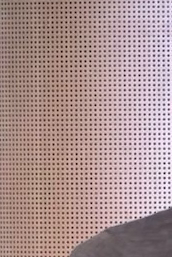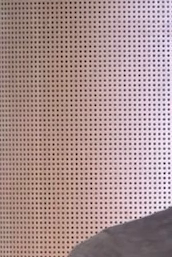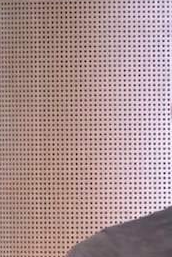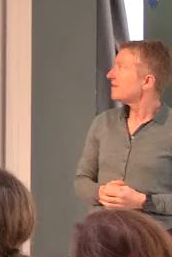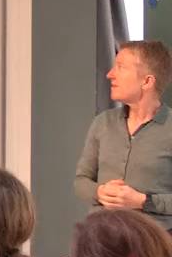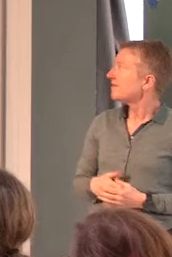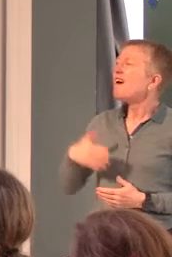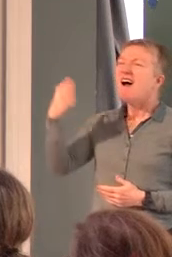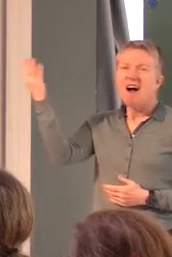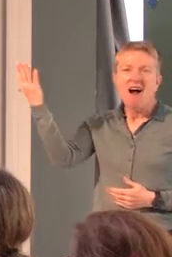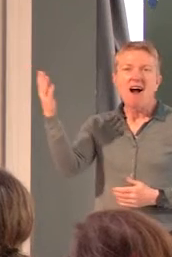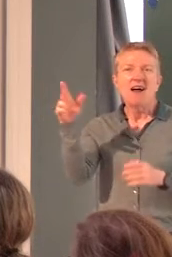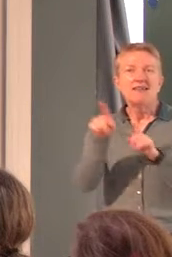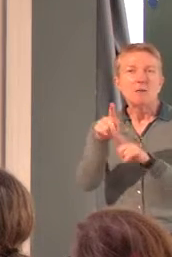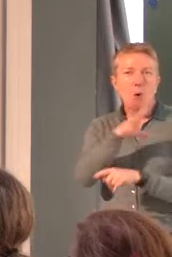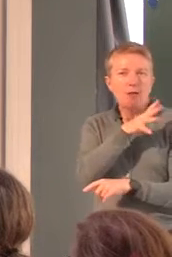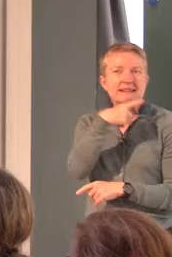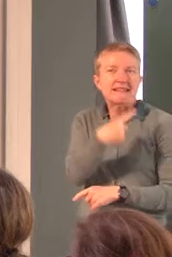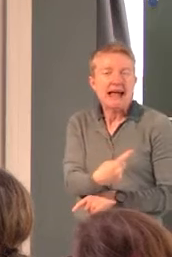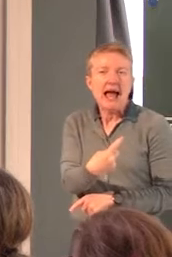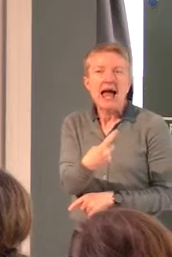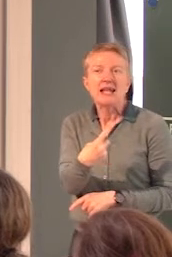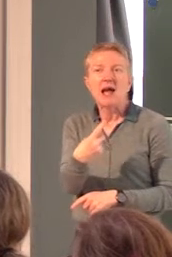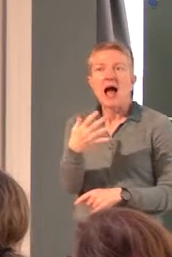So as I mentioned at the beginning, Platinum Artsmark.